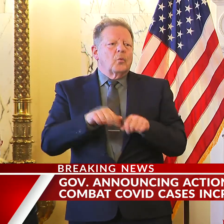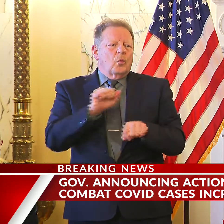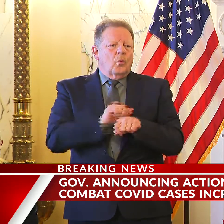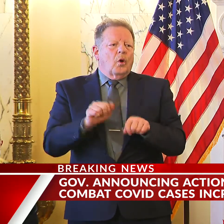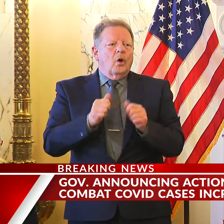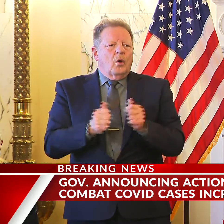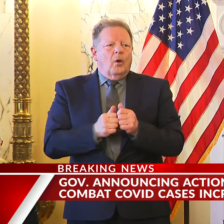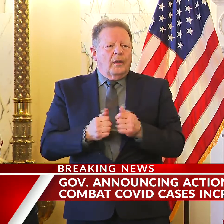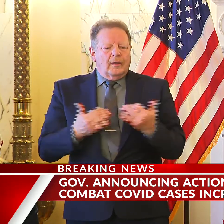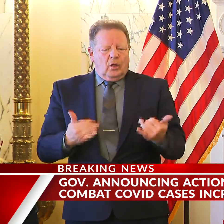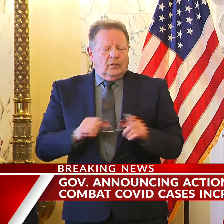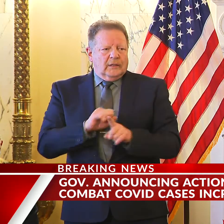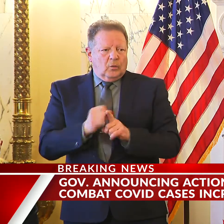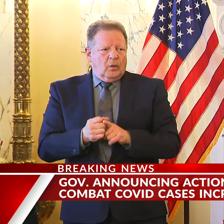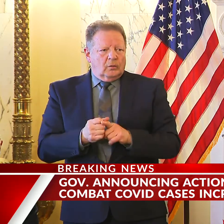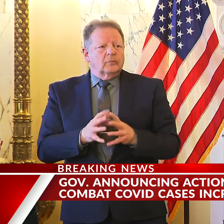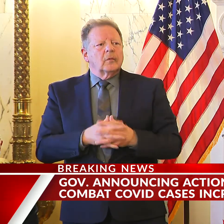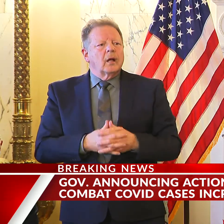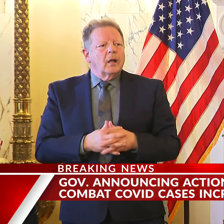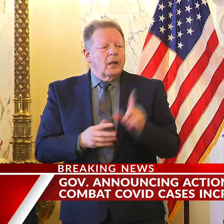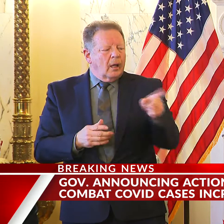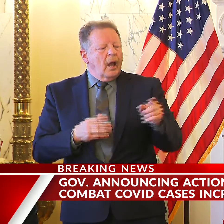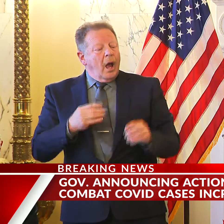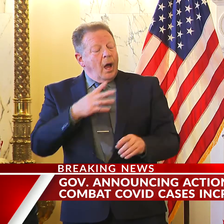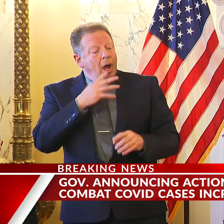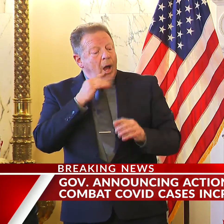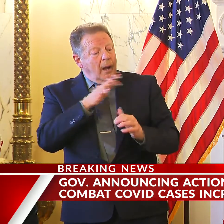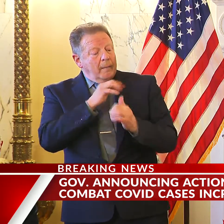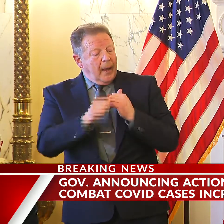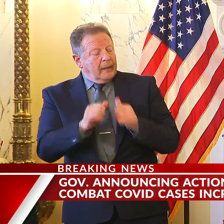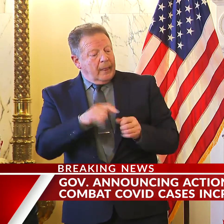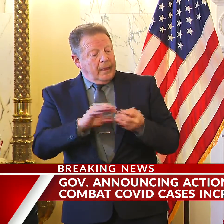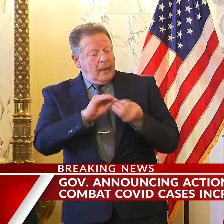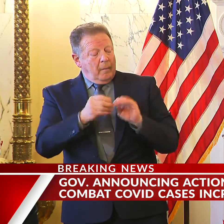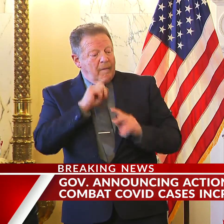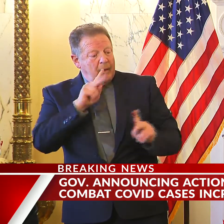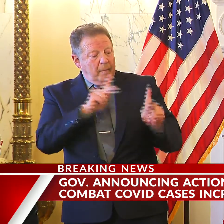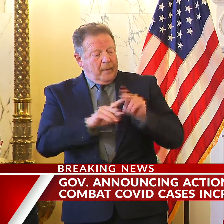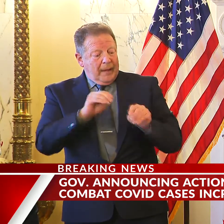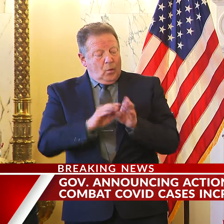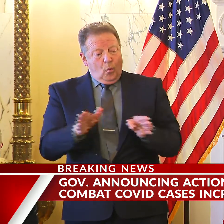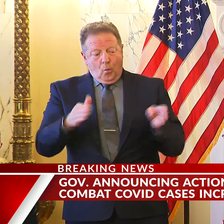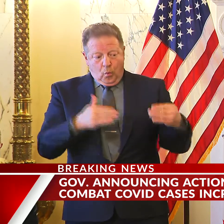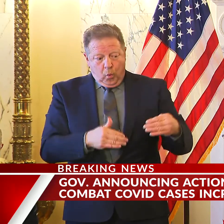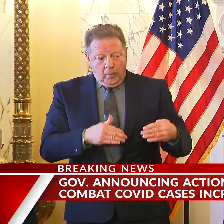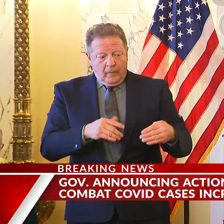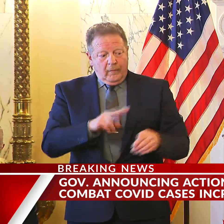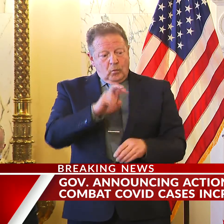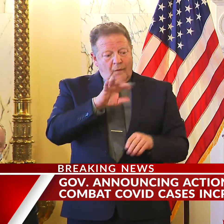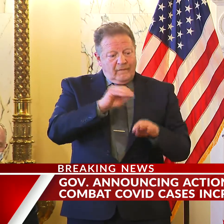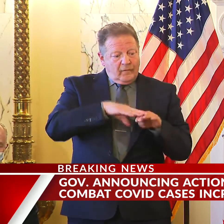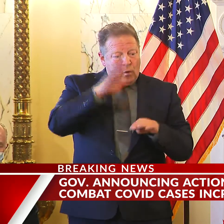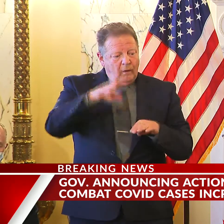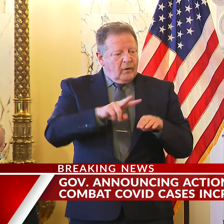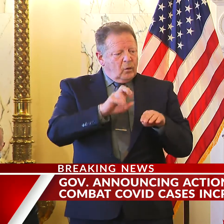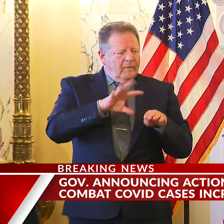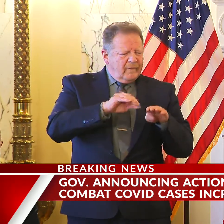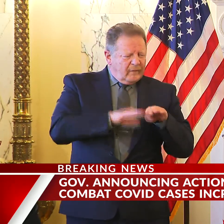IT TAKES TO KEEP PEOPLE SAFE. AND THIS IS A GOOD, A GOOD SPOT TO BE WORKING OFF GIVEN THE CURRENT SITUATION AND